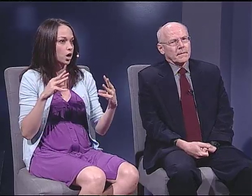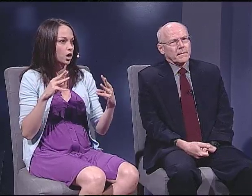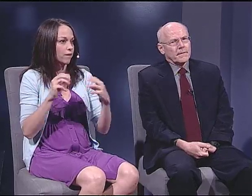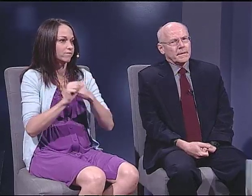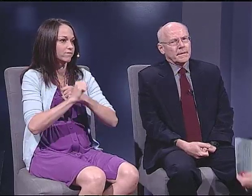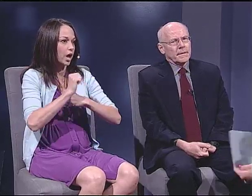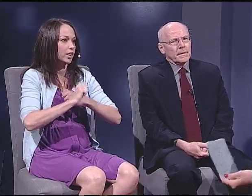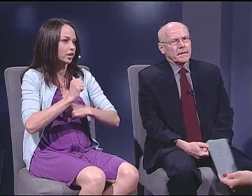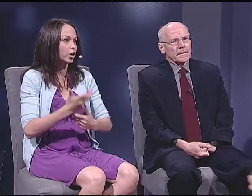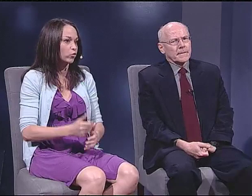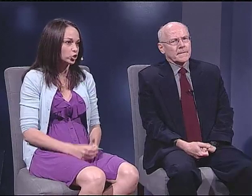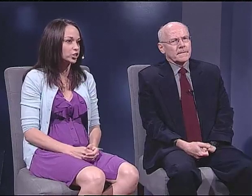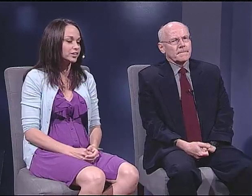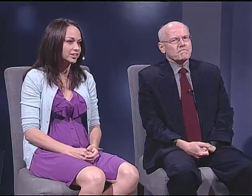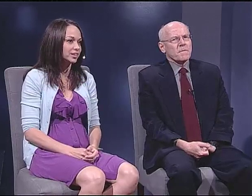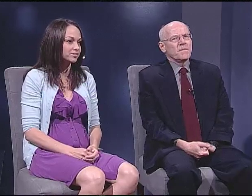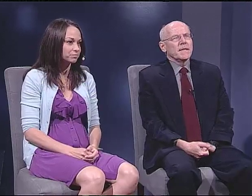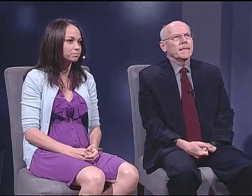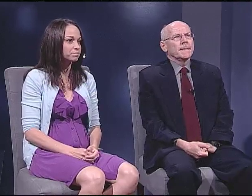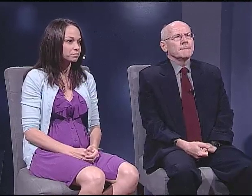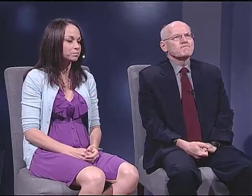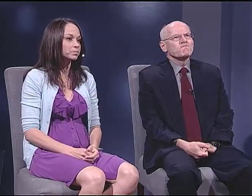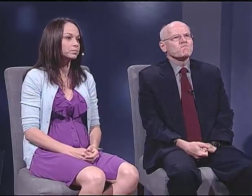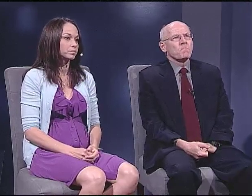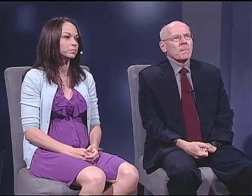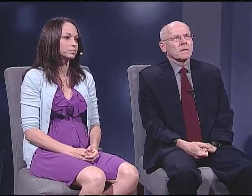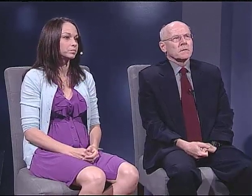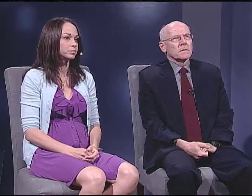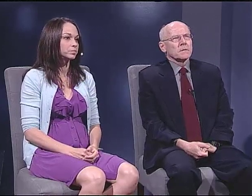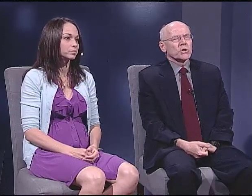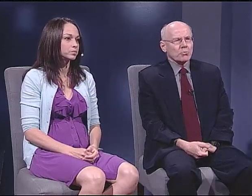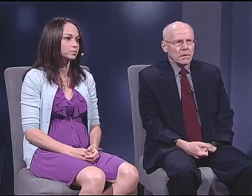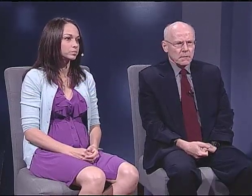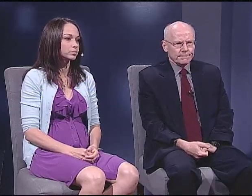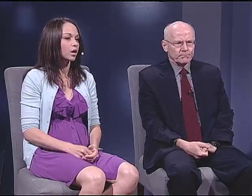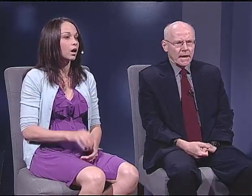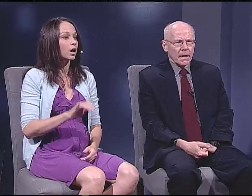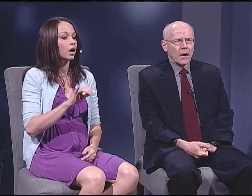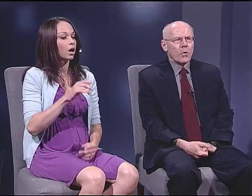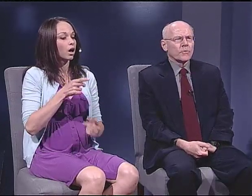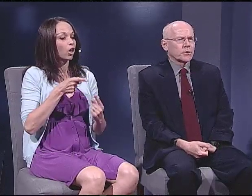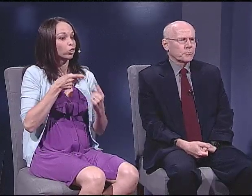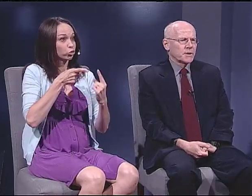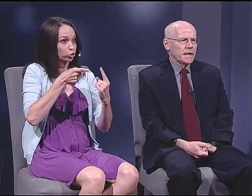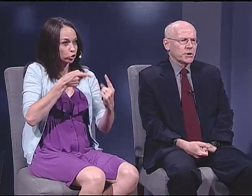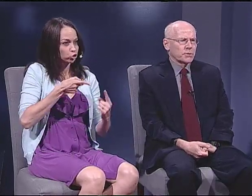Tamara: Unfortunately, yeah. Professor Gregg: The struggle over interpretation,